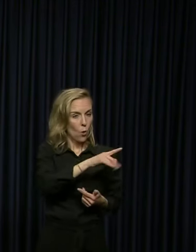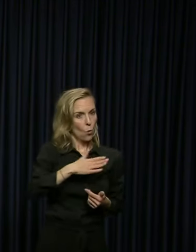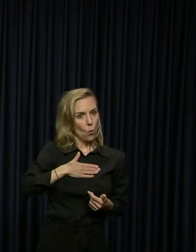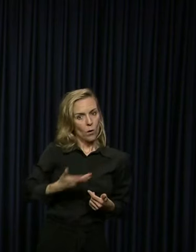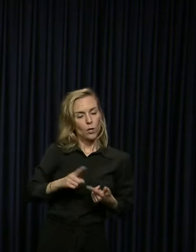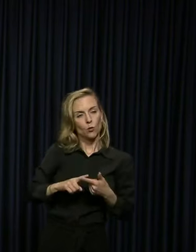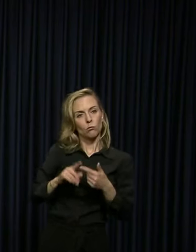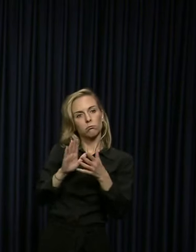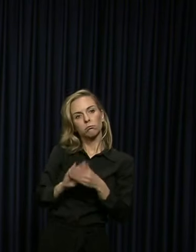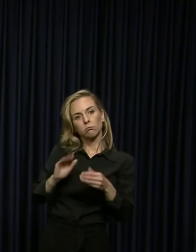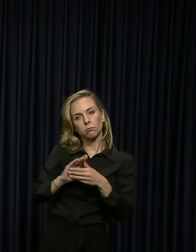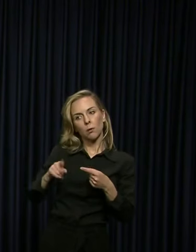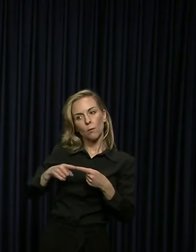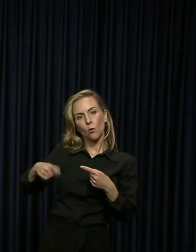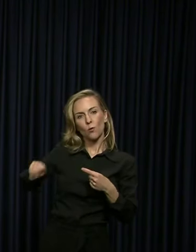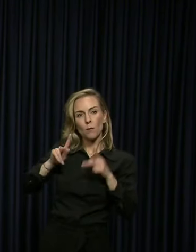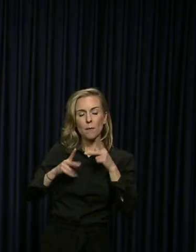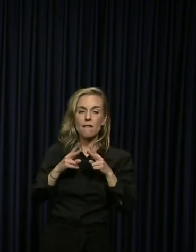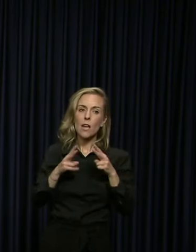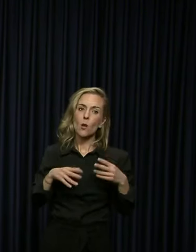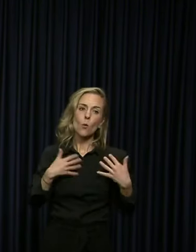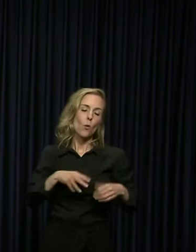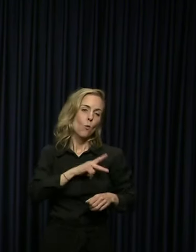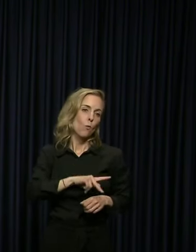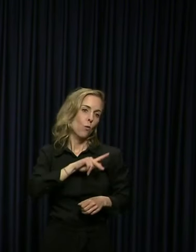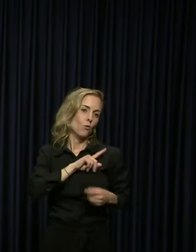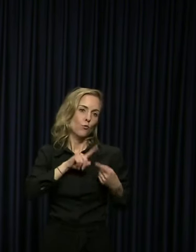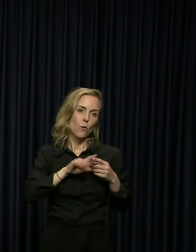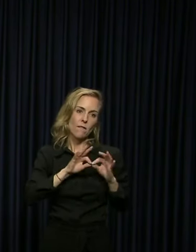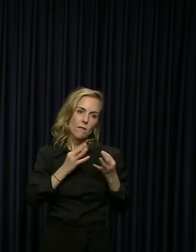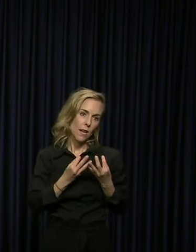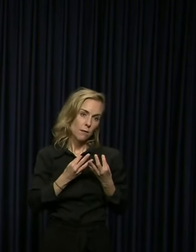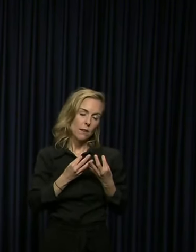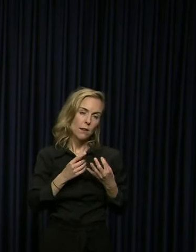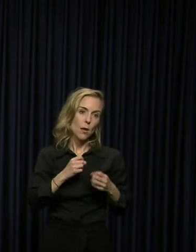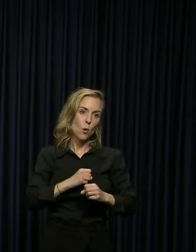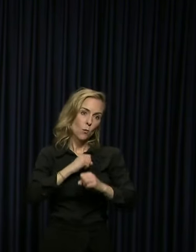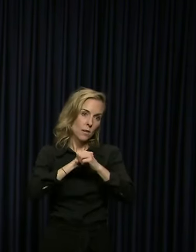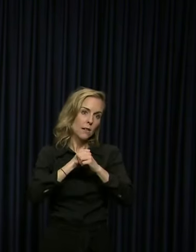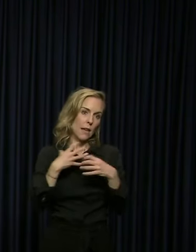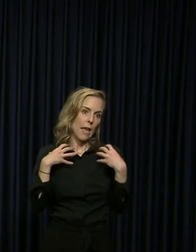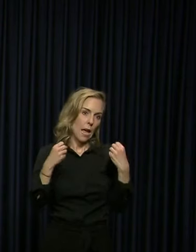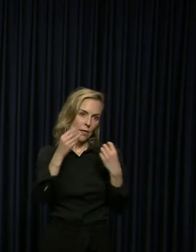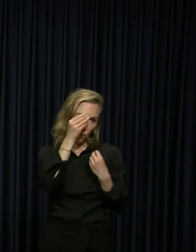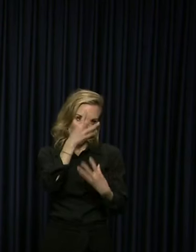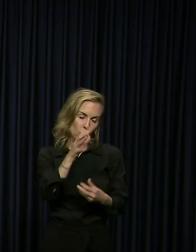ARE GOING TO HAVE IN F. WE STRICTLY COMPLY VERSUS IF WE